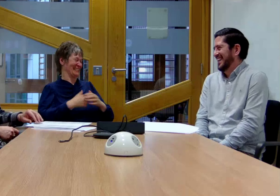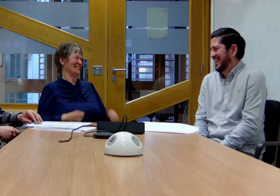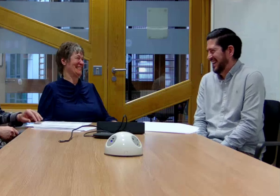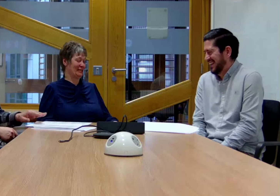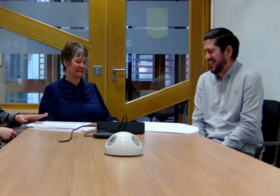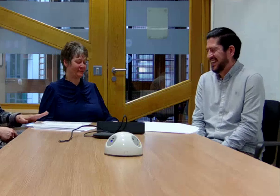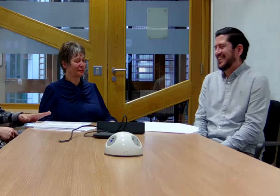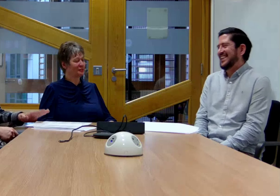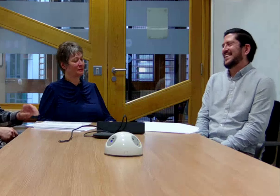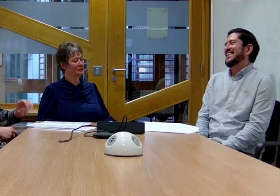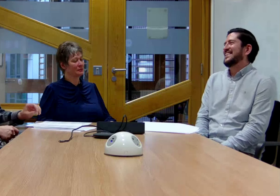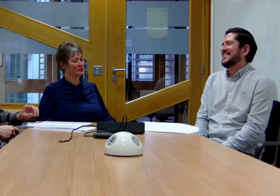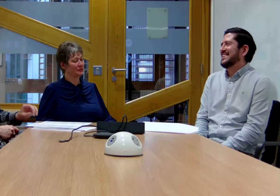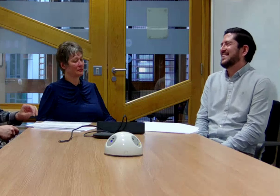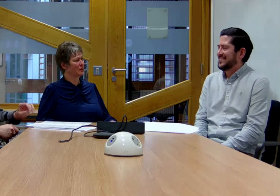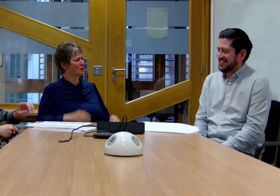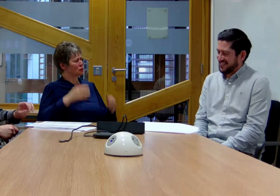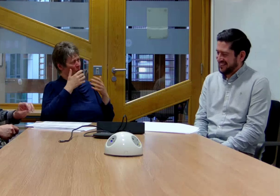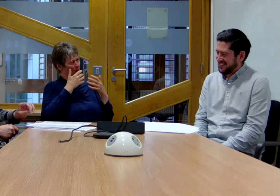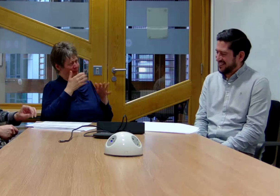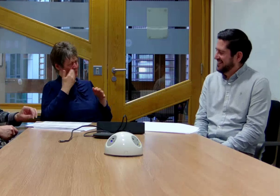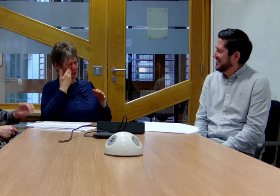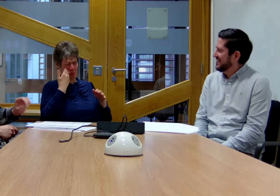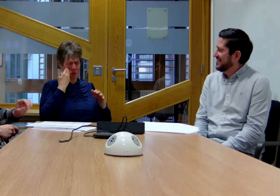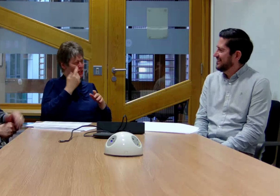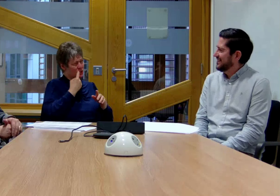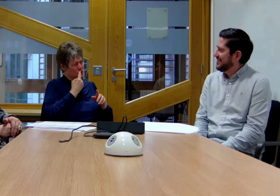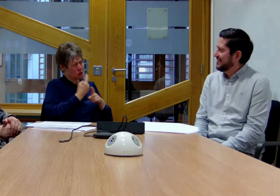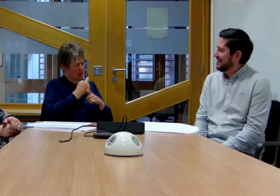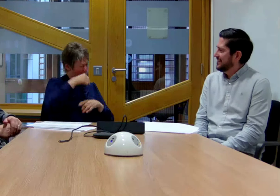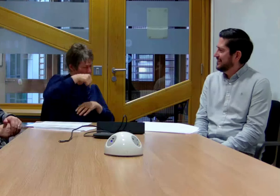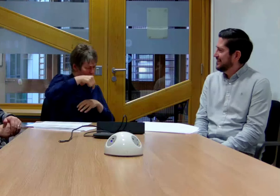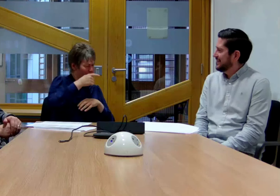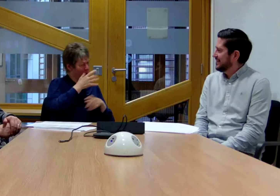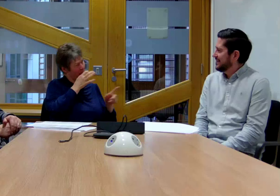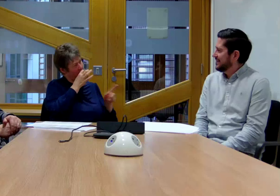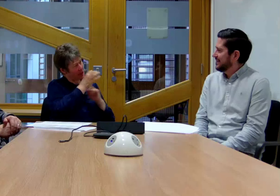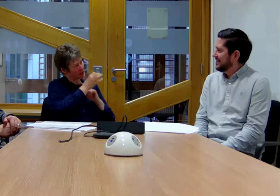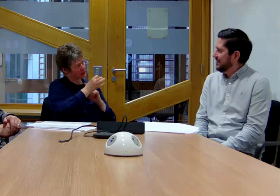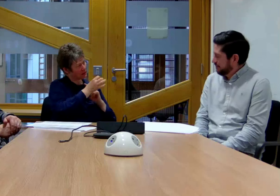So we touched on this a bit already, but.